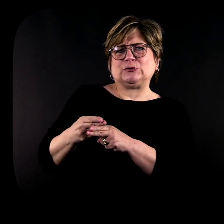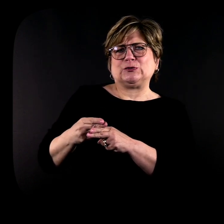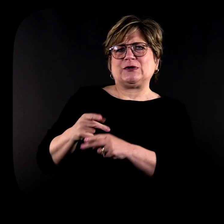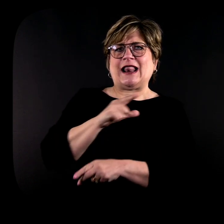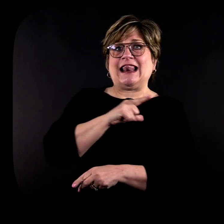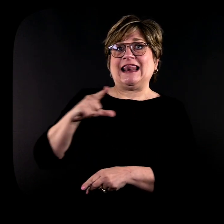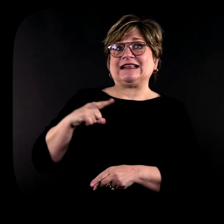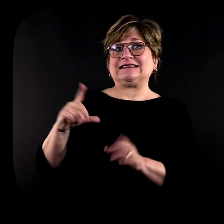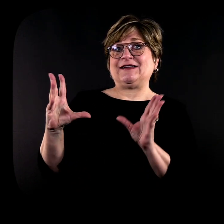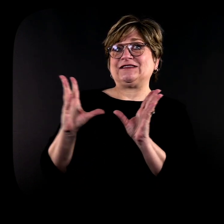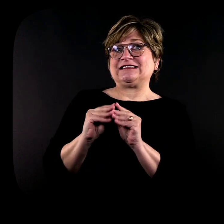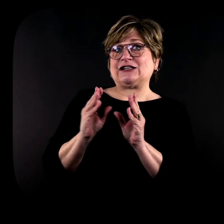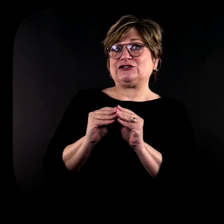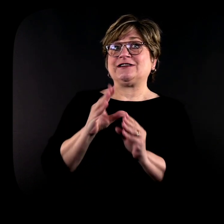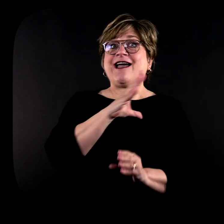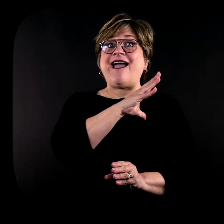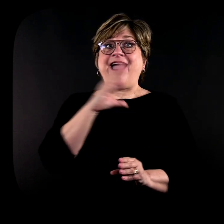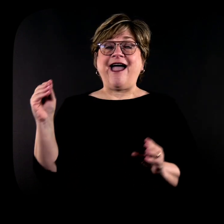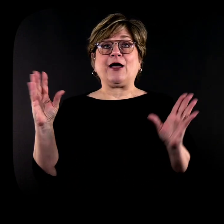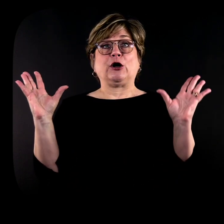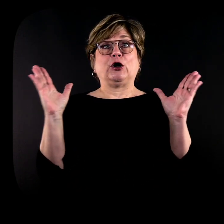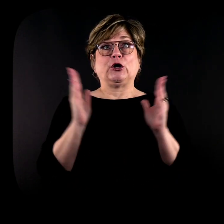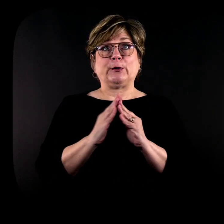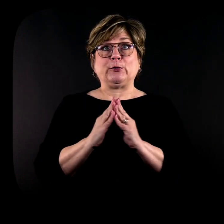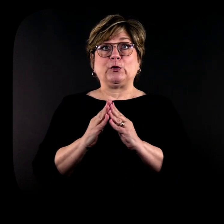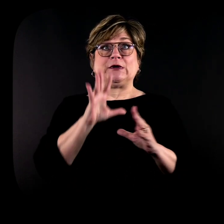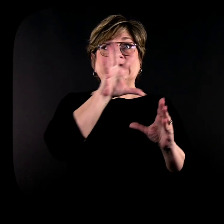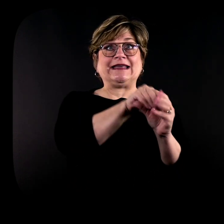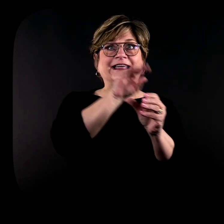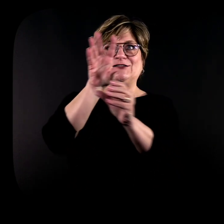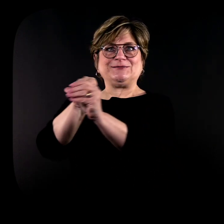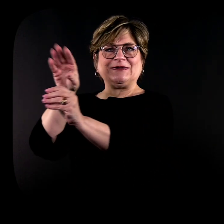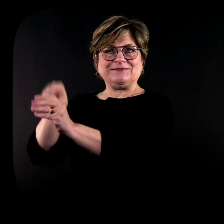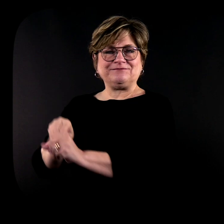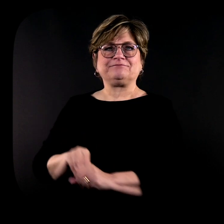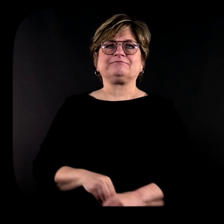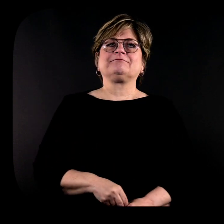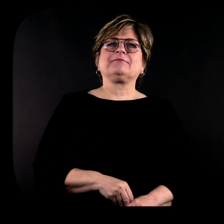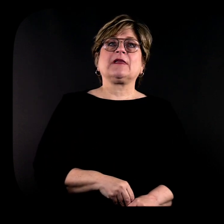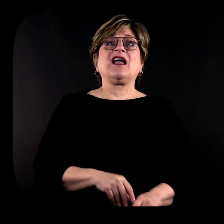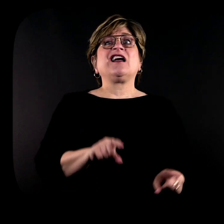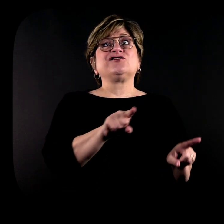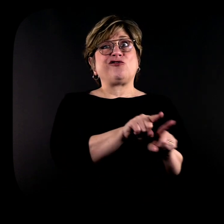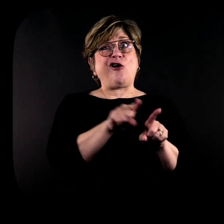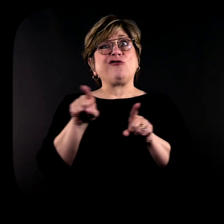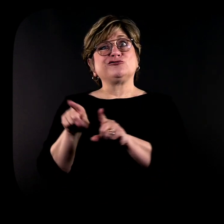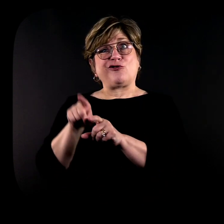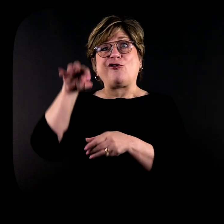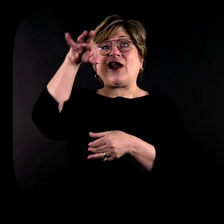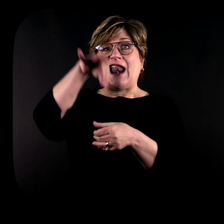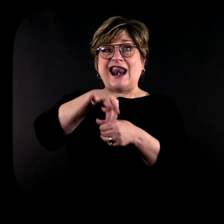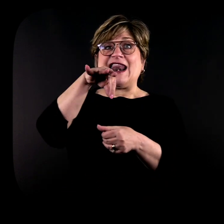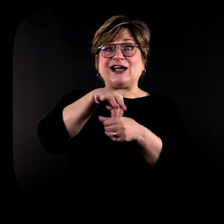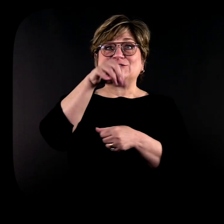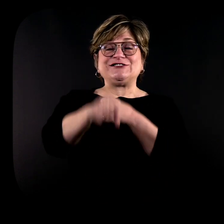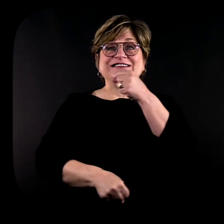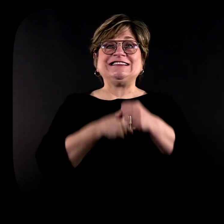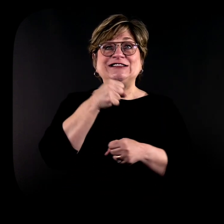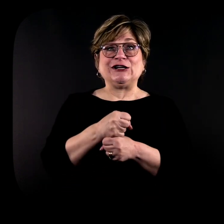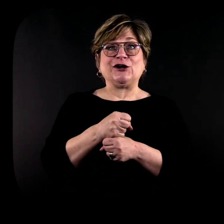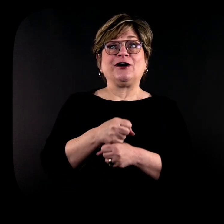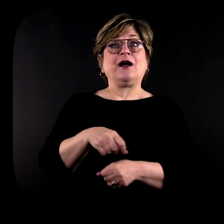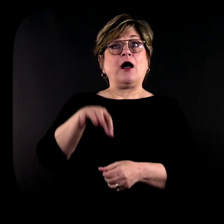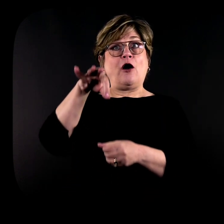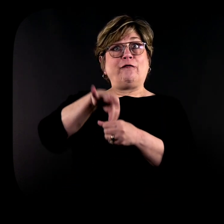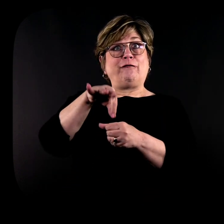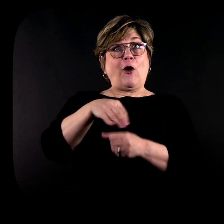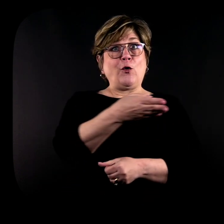upcoming legislative session and community engagement. It is also an election year;